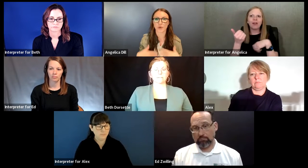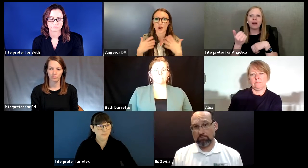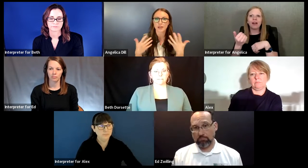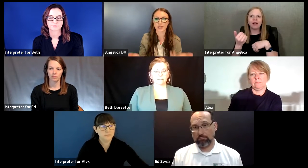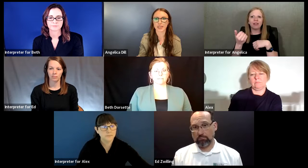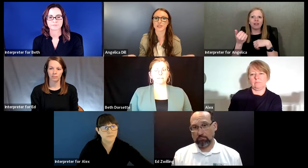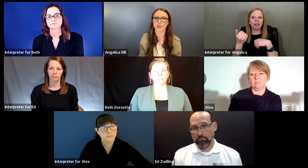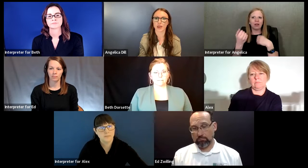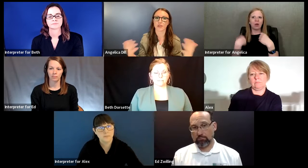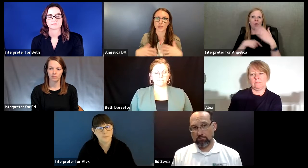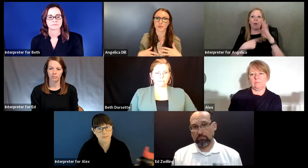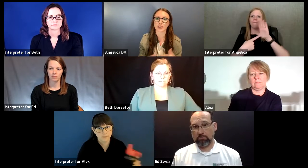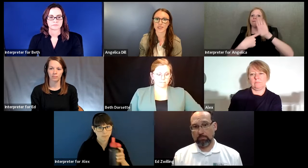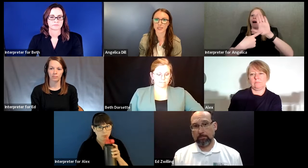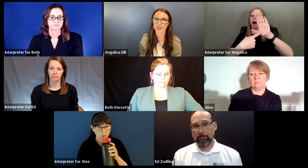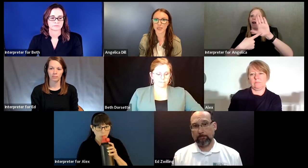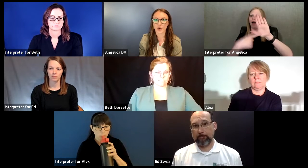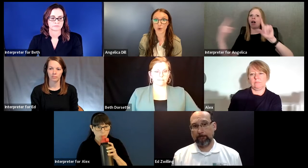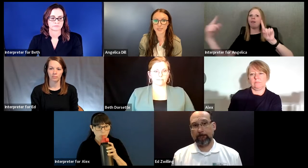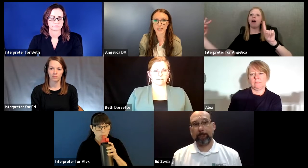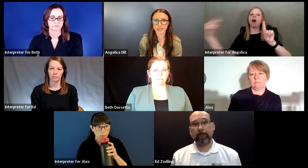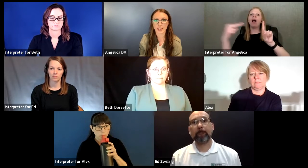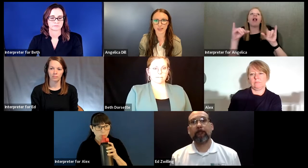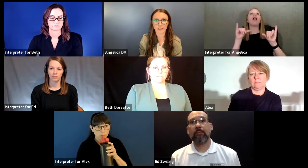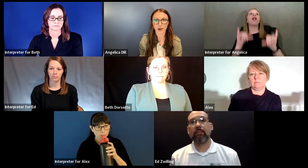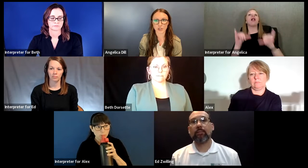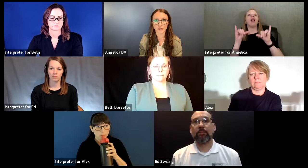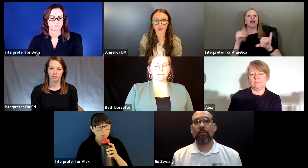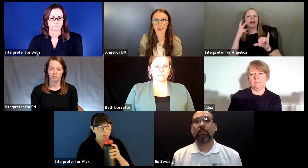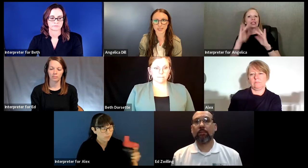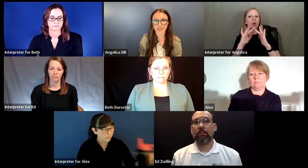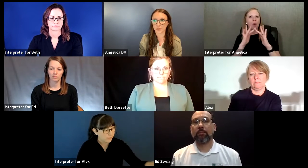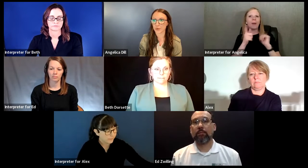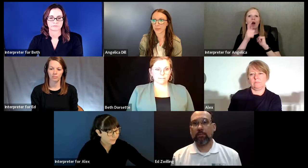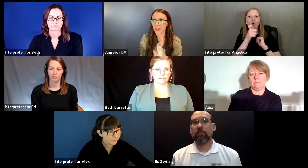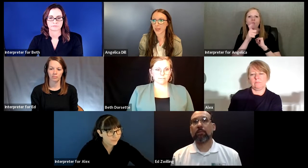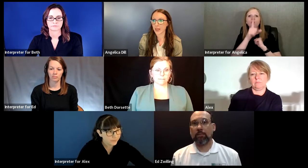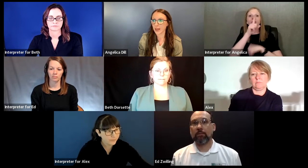and we're modeling it so other people can see websites like that that are truly accessible.